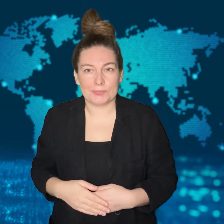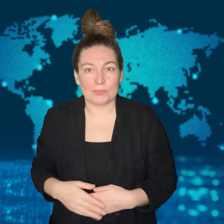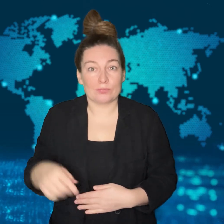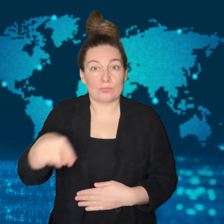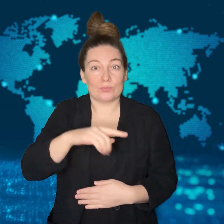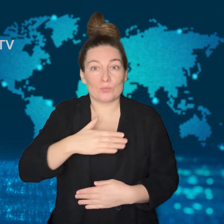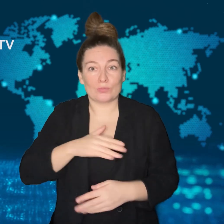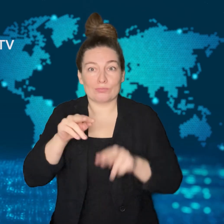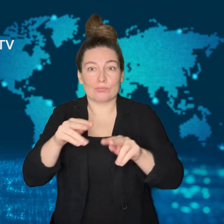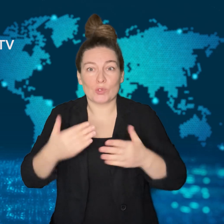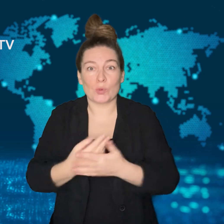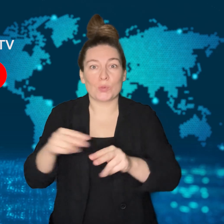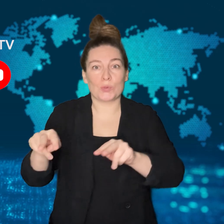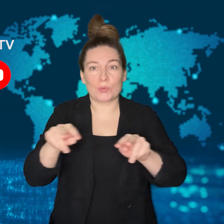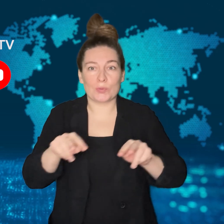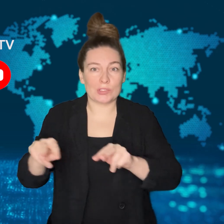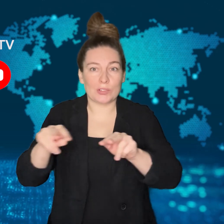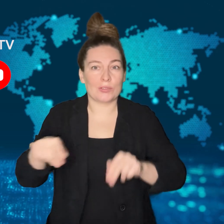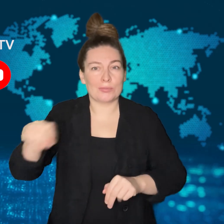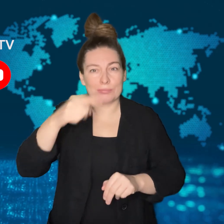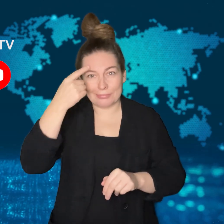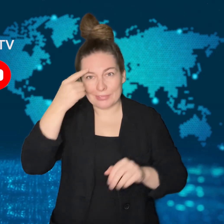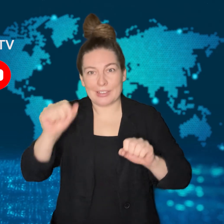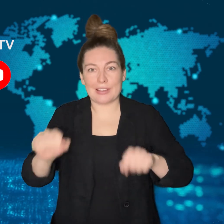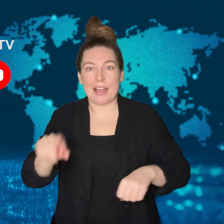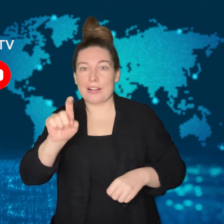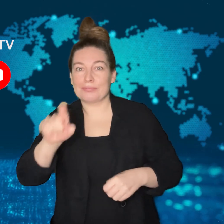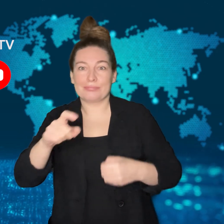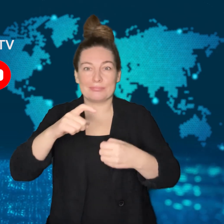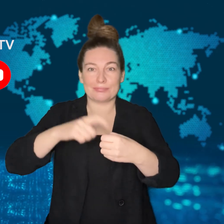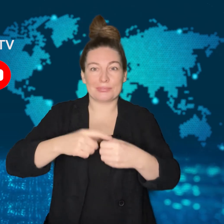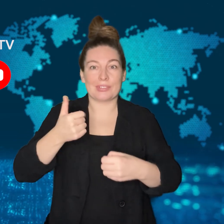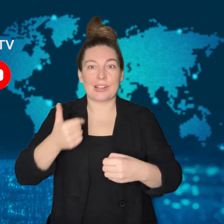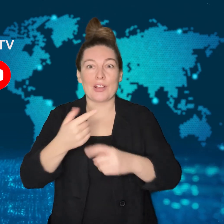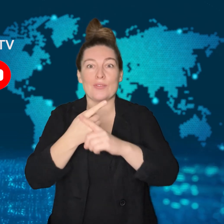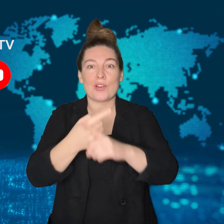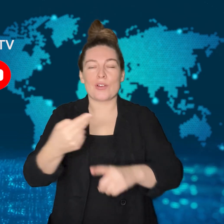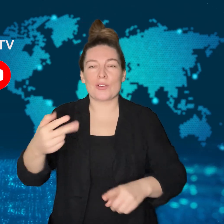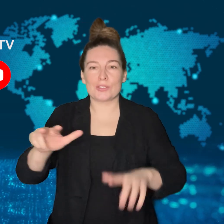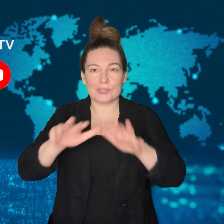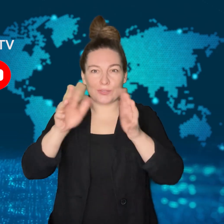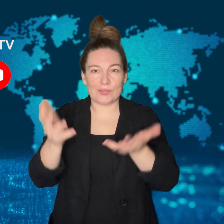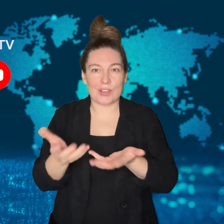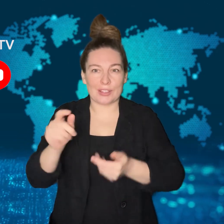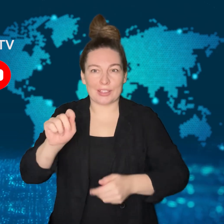Don't forget to subscribe, like, and follow H3 World TV to get new video updates!